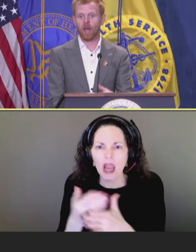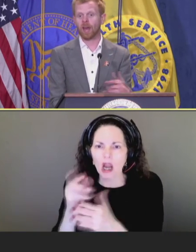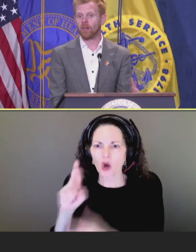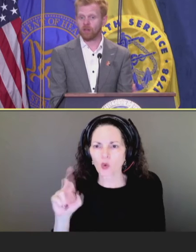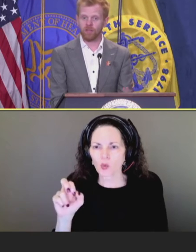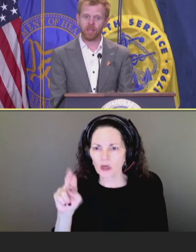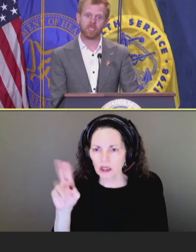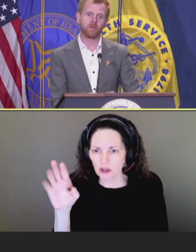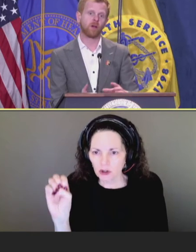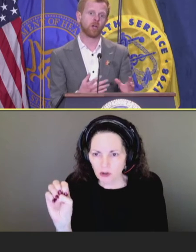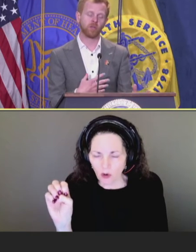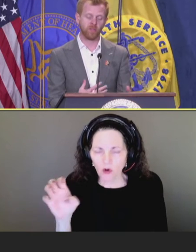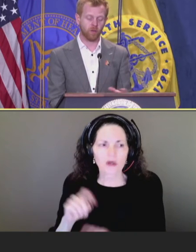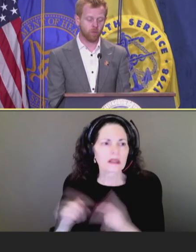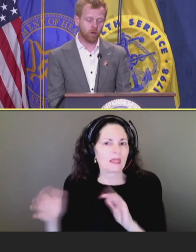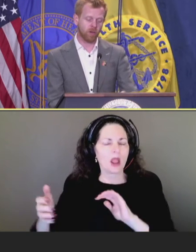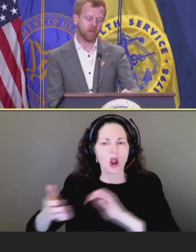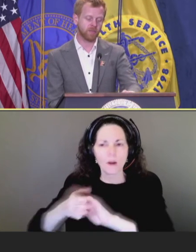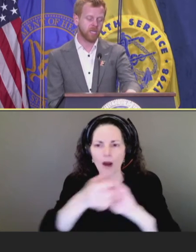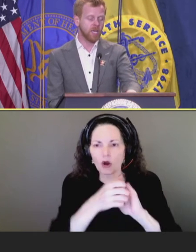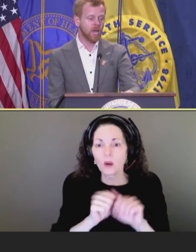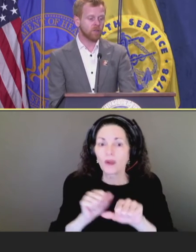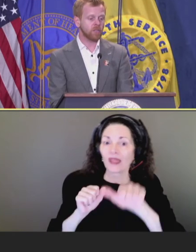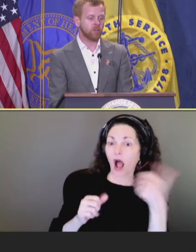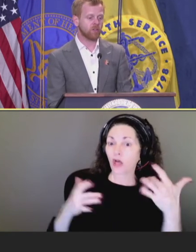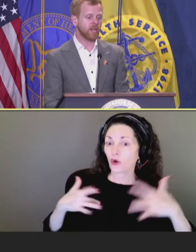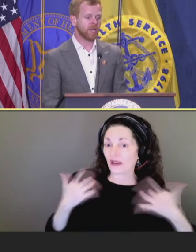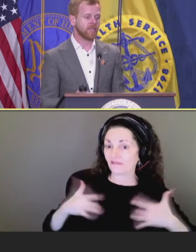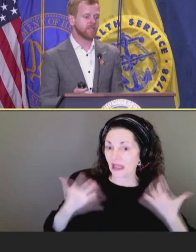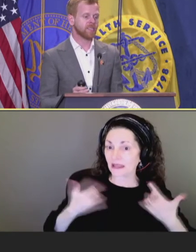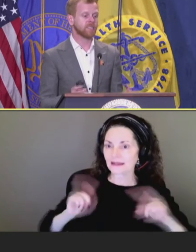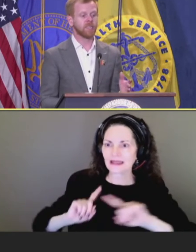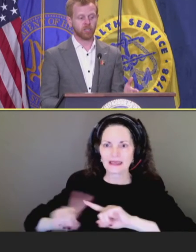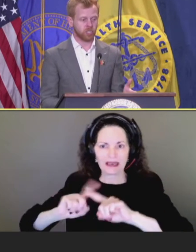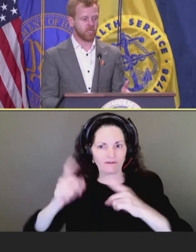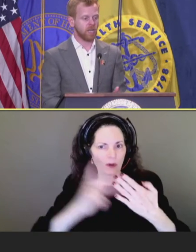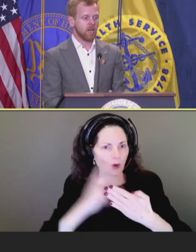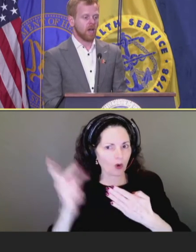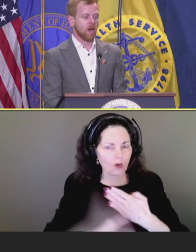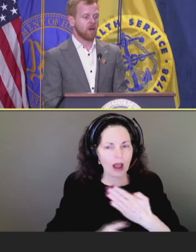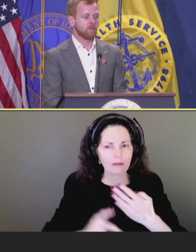at other events and partnering with different programs and really creating this synergy.